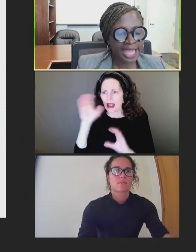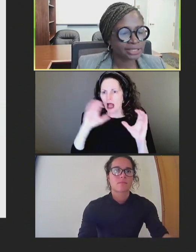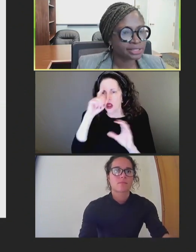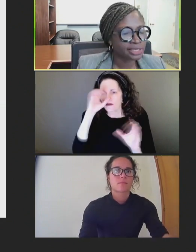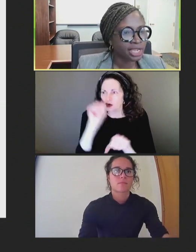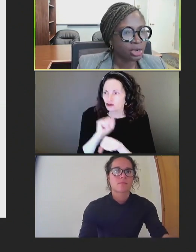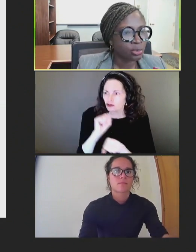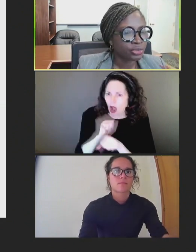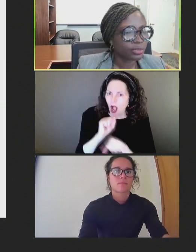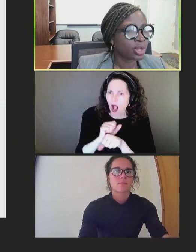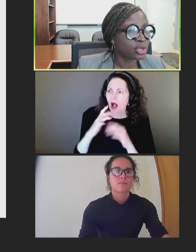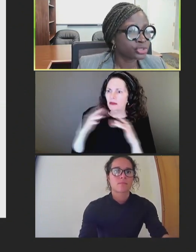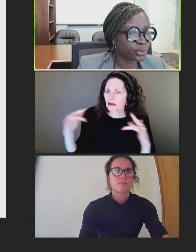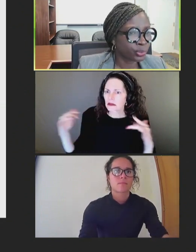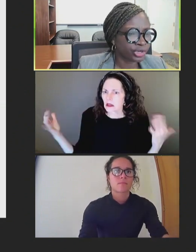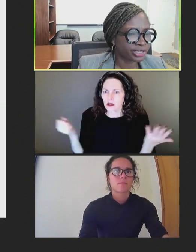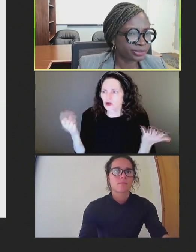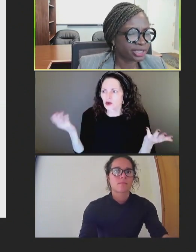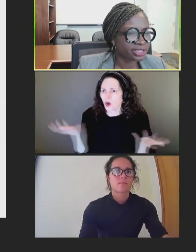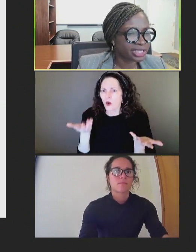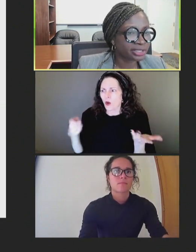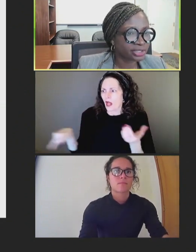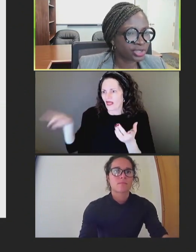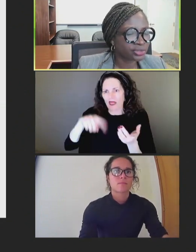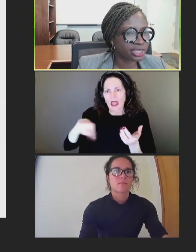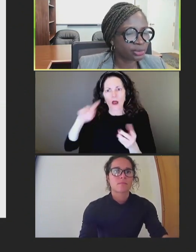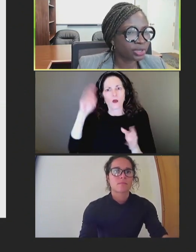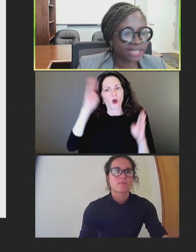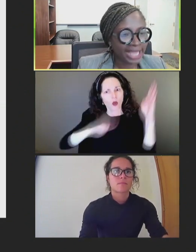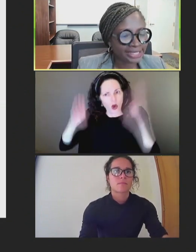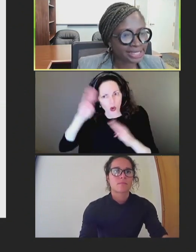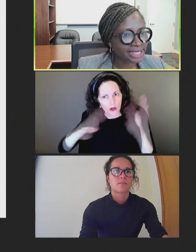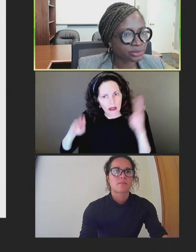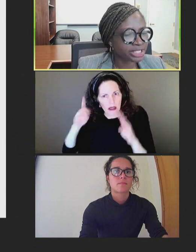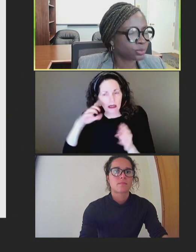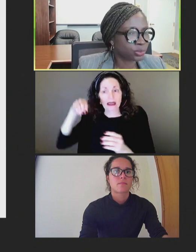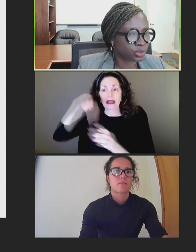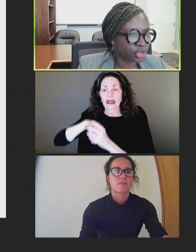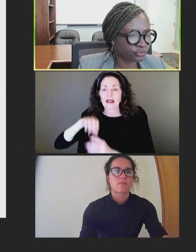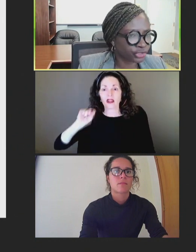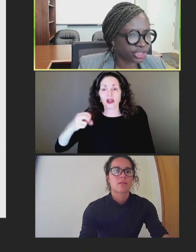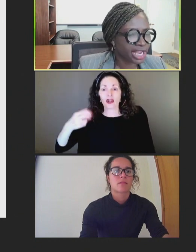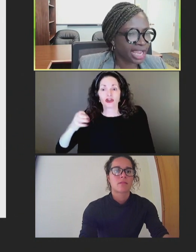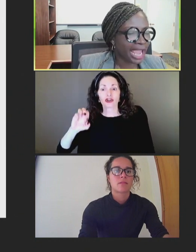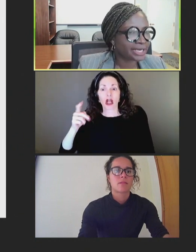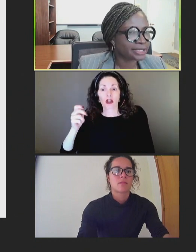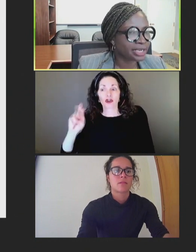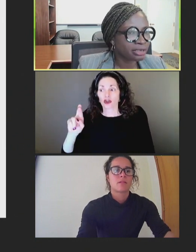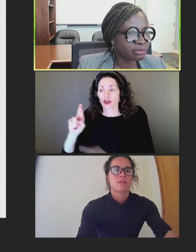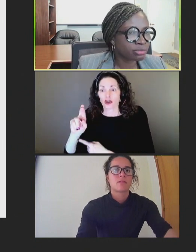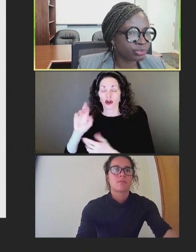And they were also worried because in the shelter, what they had to eat is what was offered. And